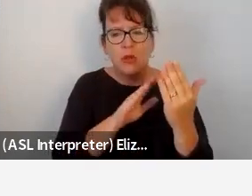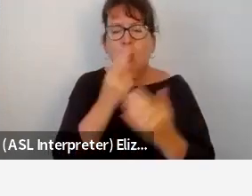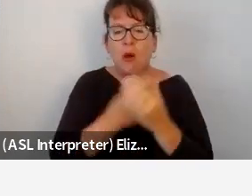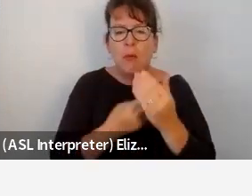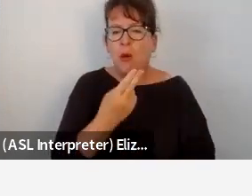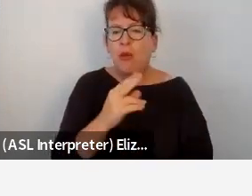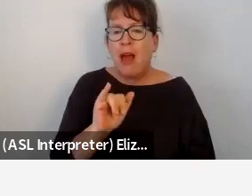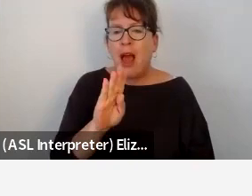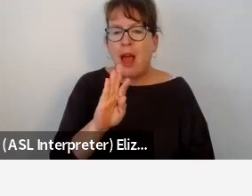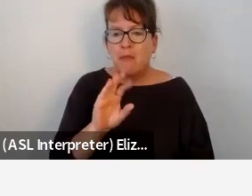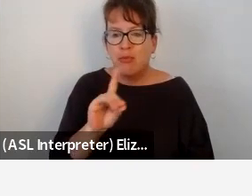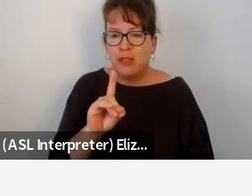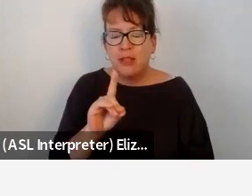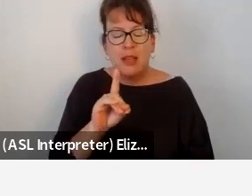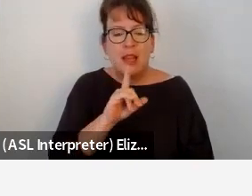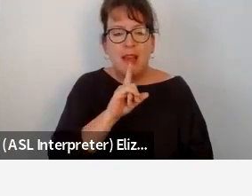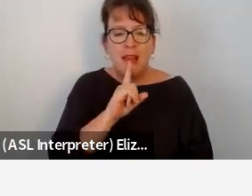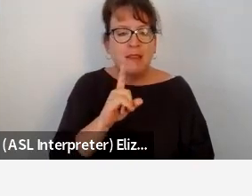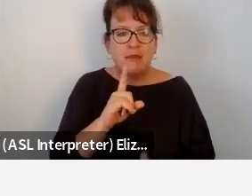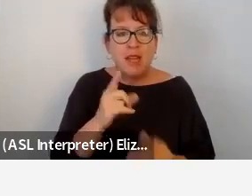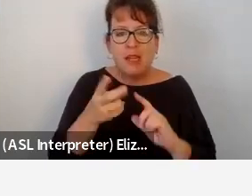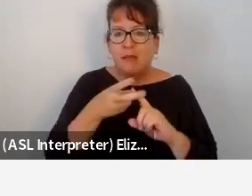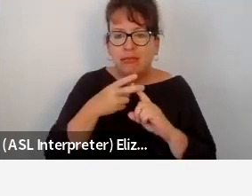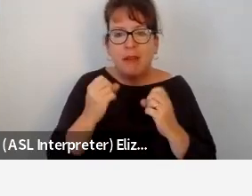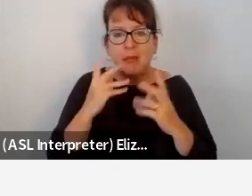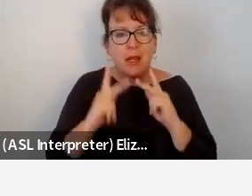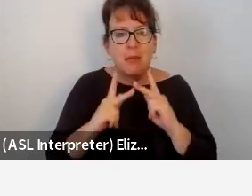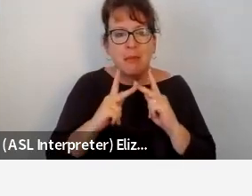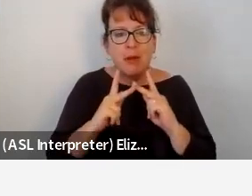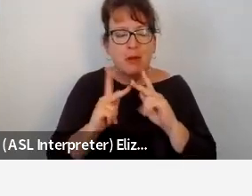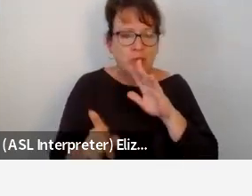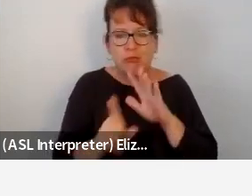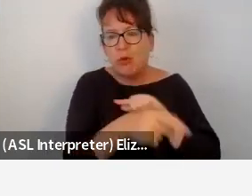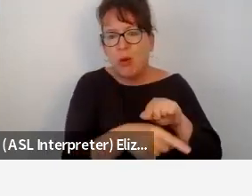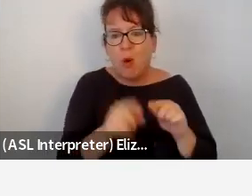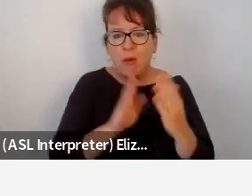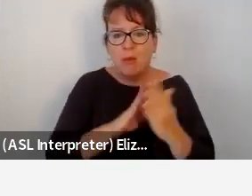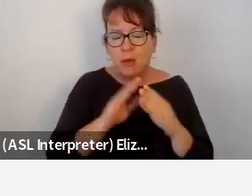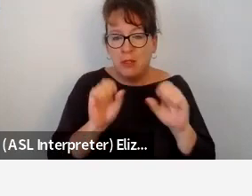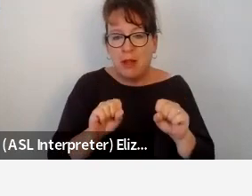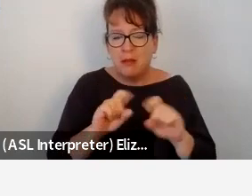we'll just be asking for a little bit more sort of expansiveness in the project as well